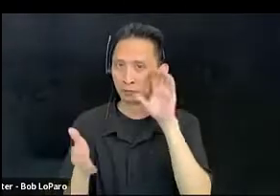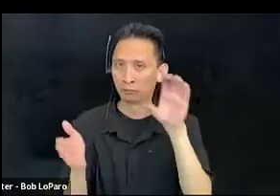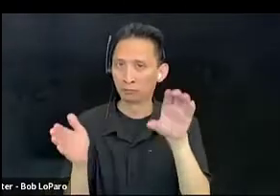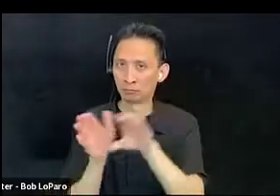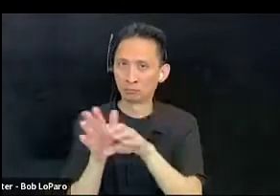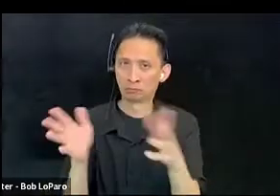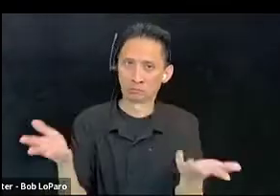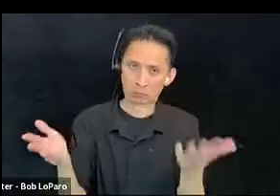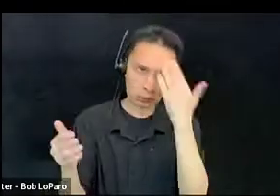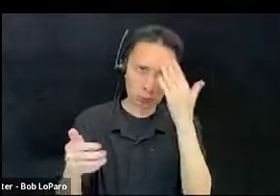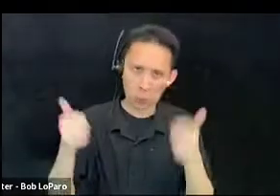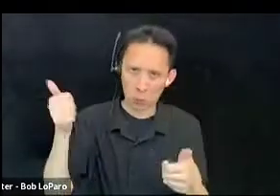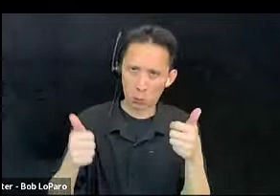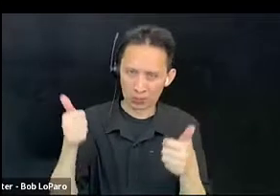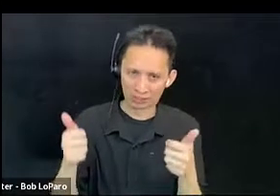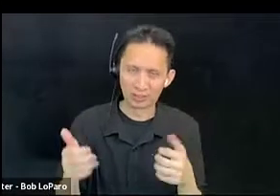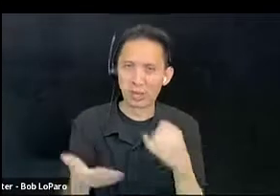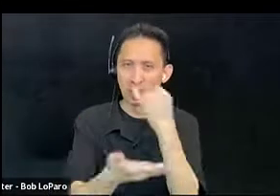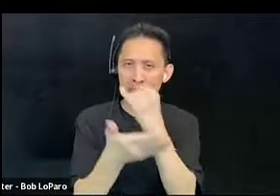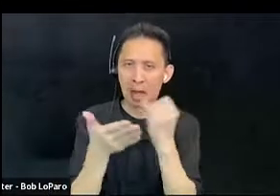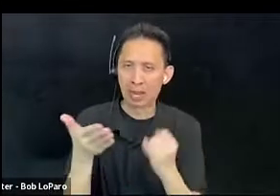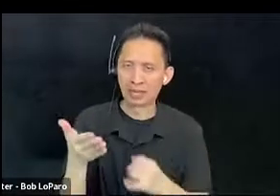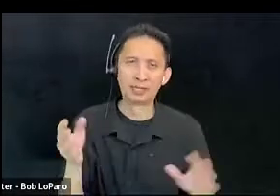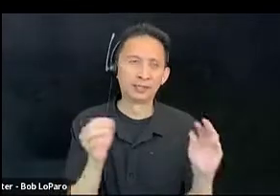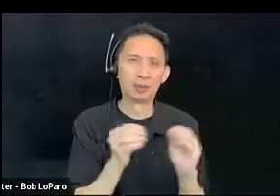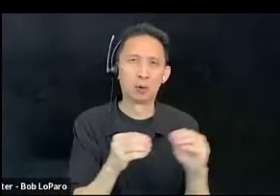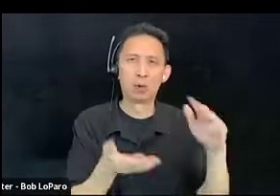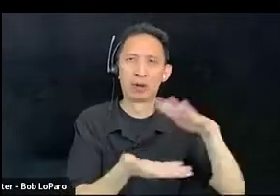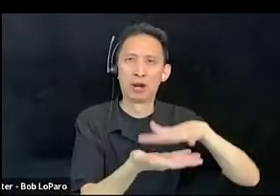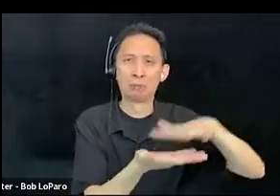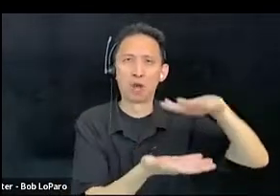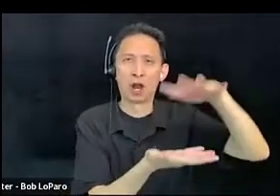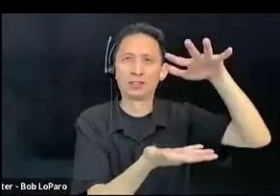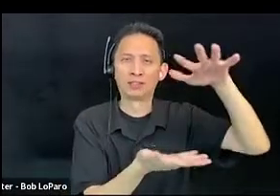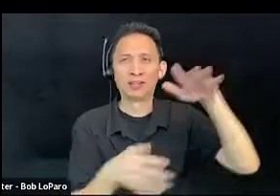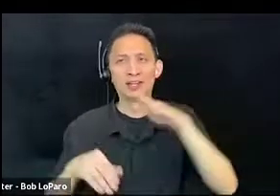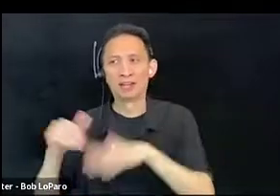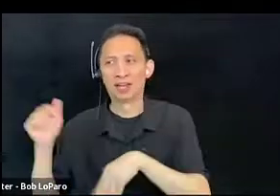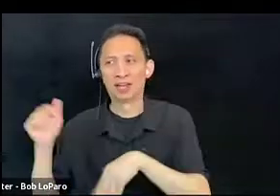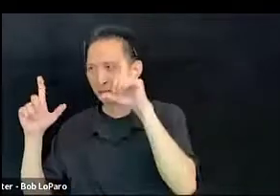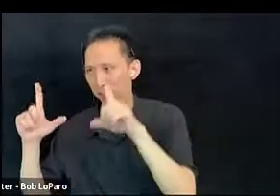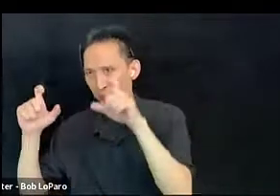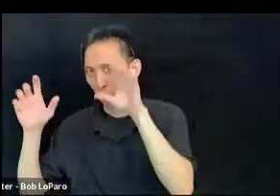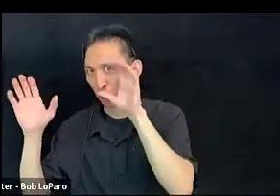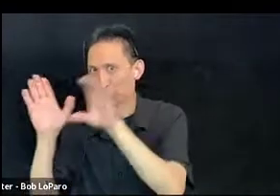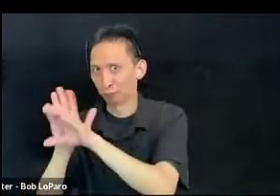Line drawings are obviously more abstract than photographs. Who should use them, right?